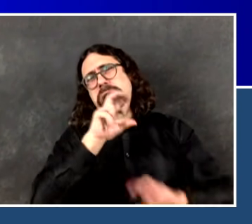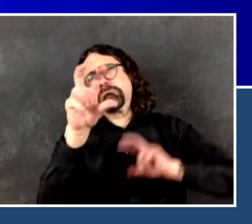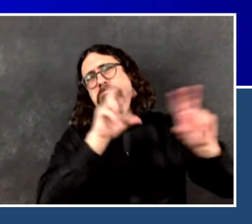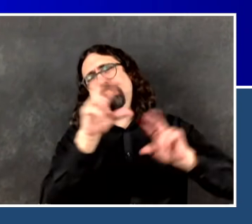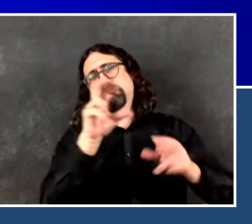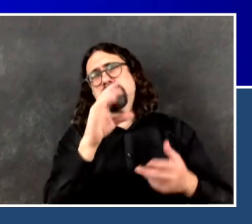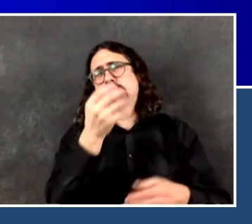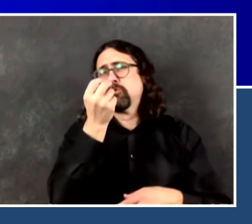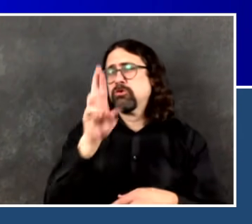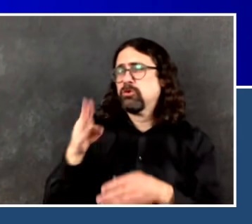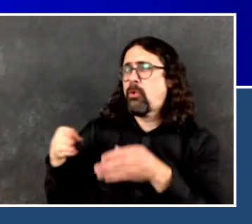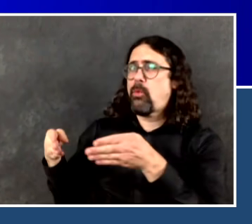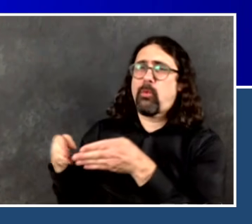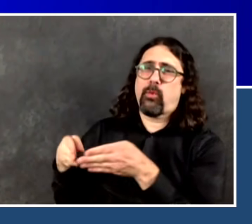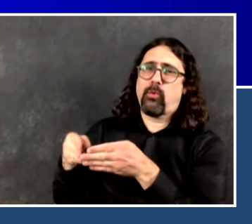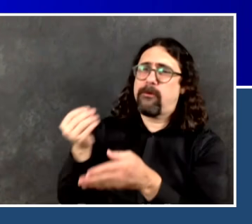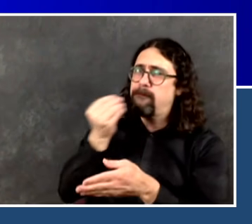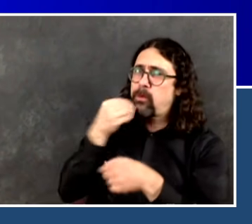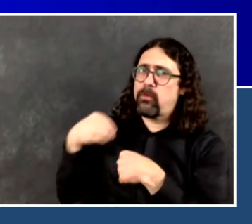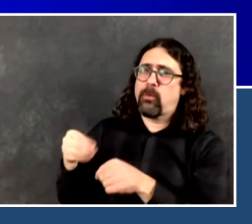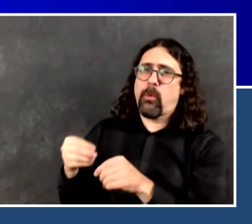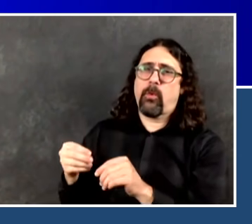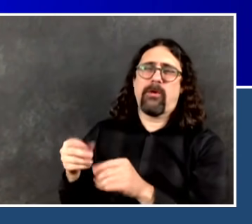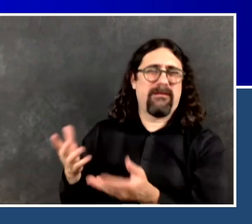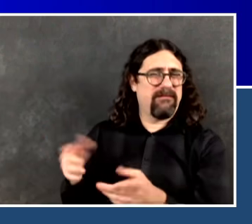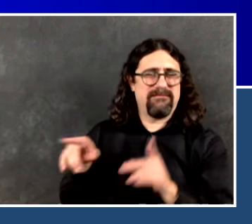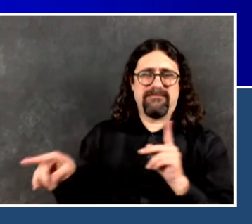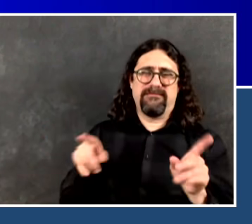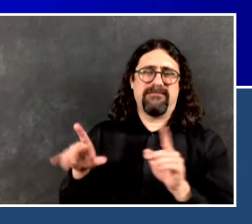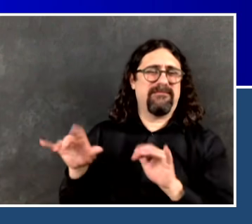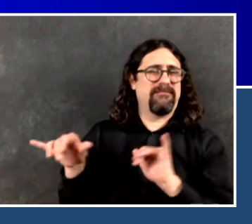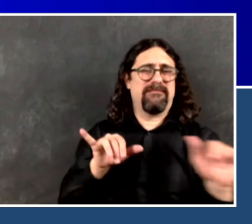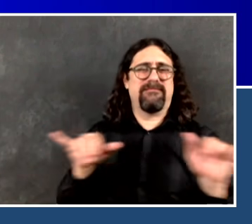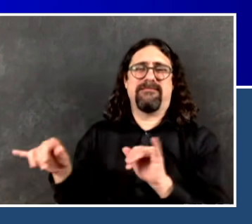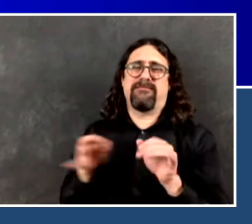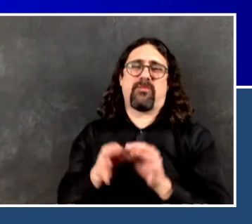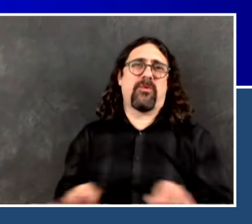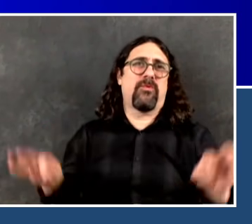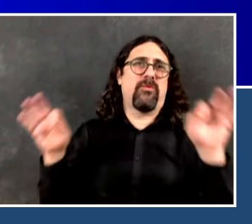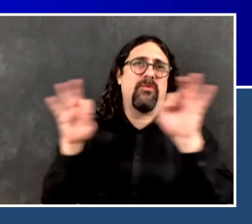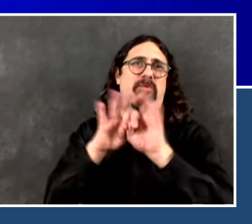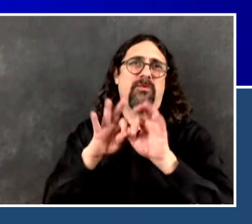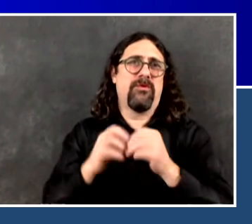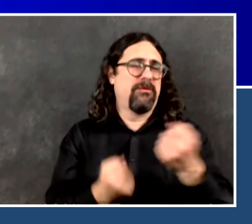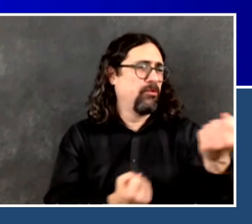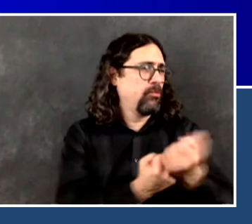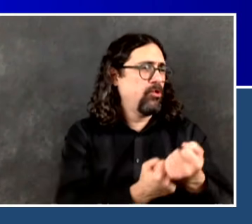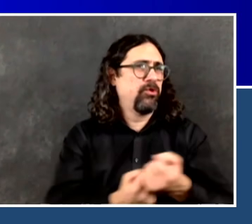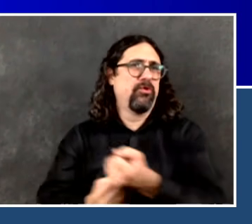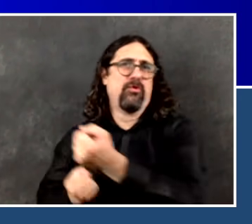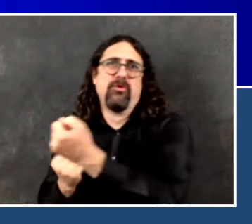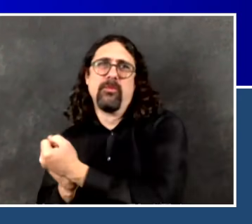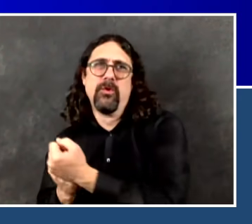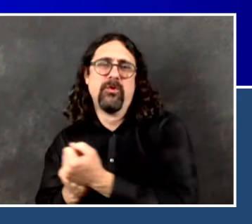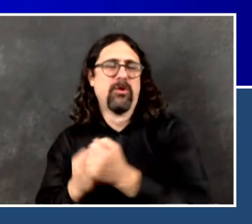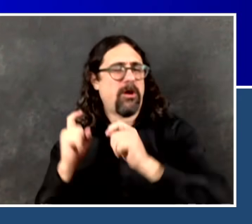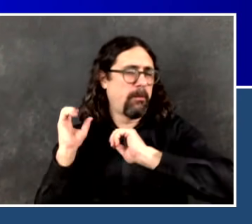AND GET OUR BIGGER ECONOMY GOING SO THAT'LL SUPPORT ERVEYTHING ELSE WE DO.